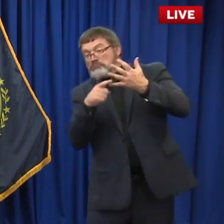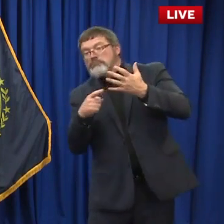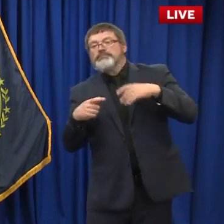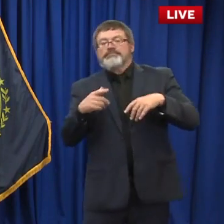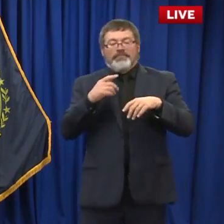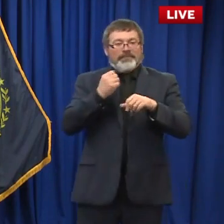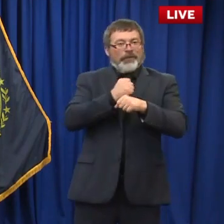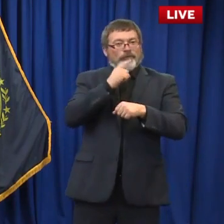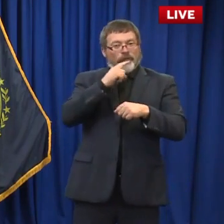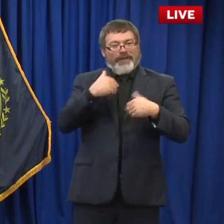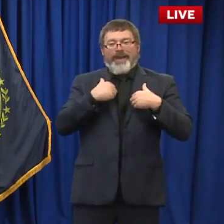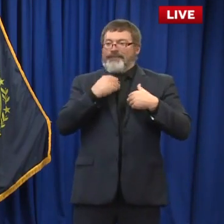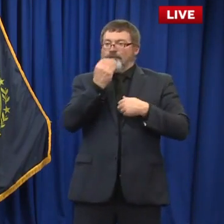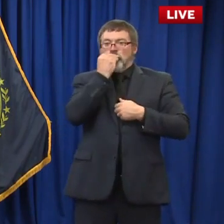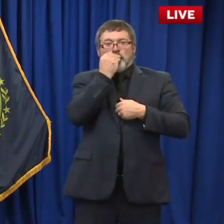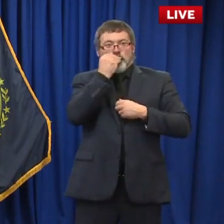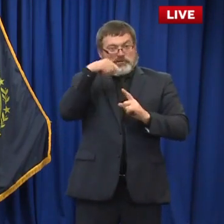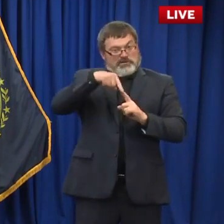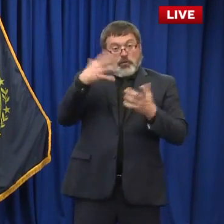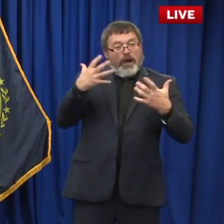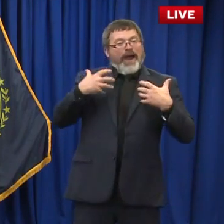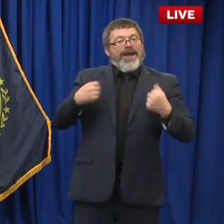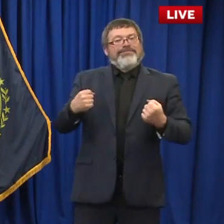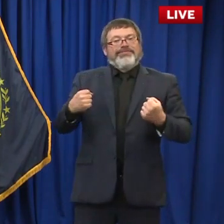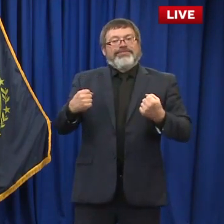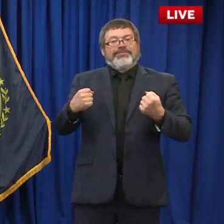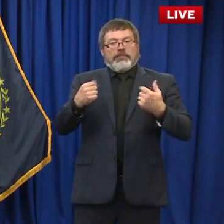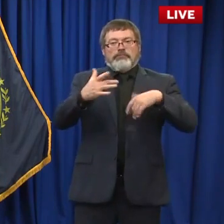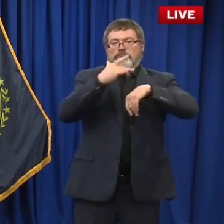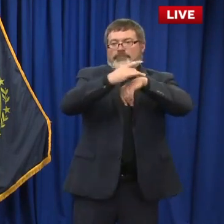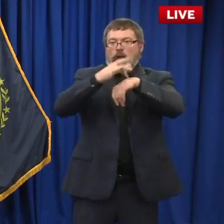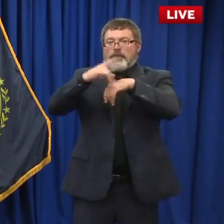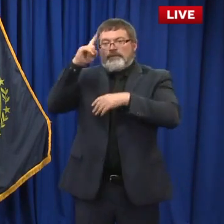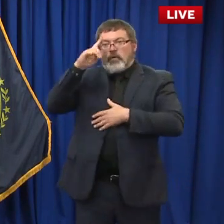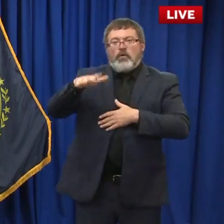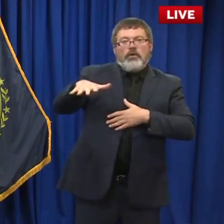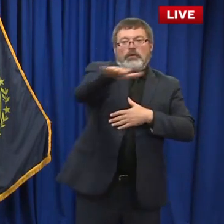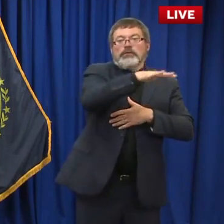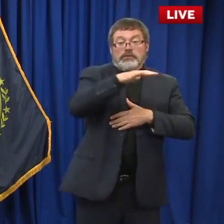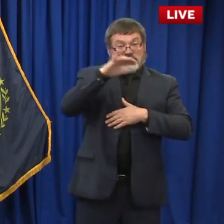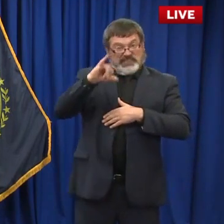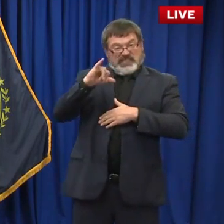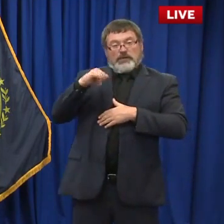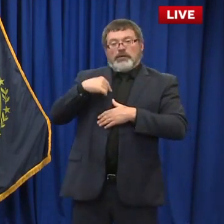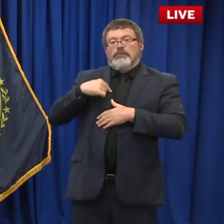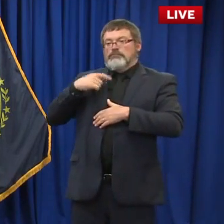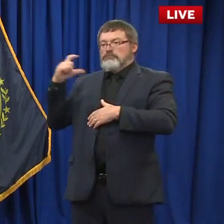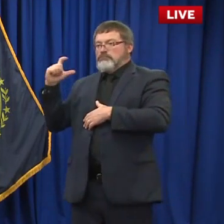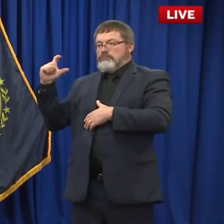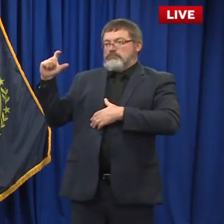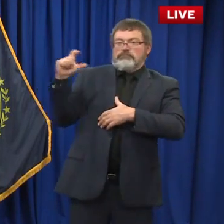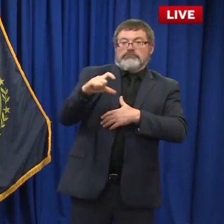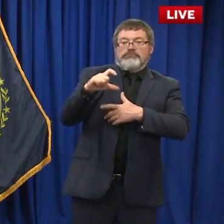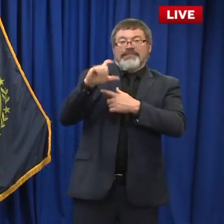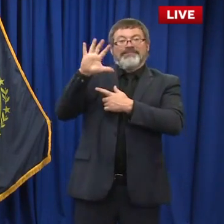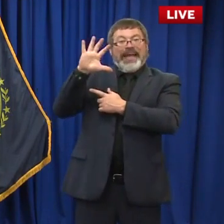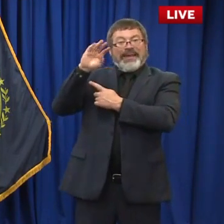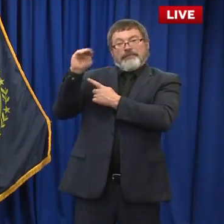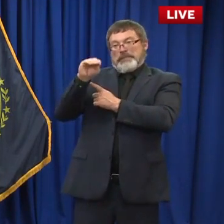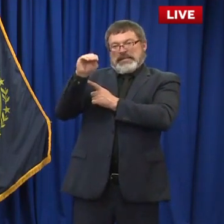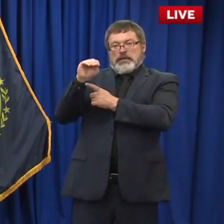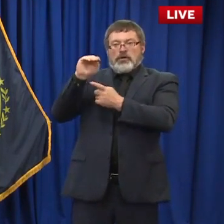CONDUCTING EQUITY REANALYSIS HAPPEN ENSURING HEALTHY FOOD ACCESS, THAT'S A BIG ONE, WE'VE ALREADY ALLOCATED UP TO $5 MILLION IN TO NEW HAMPSHIRE'S FOOD BANK, THE CENTRALIZED